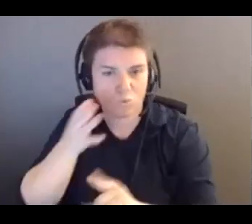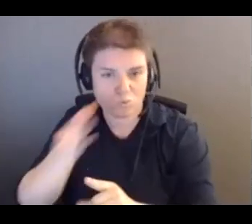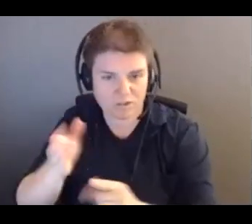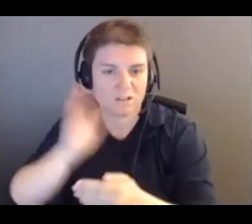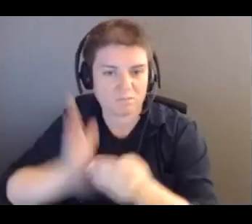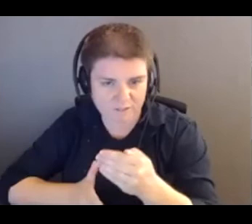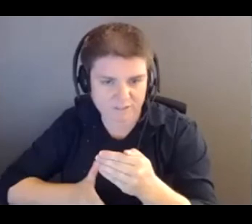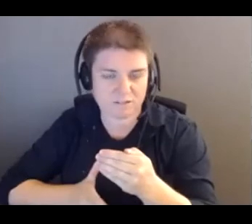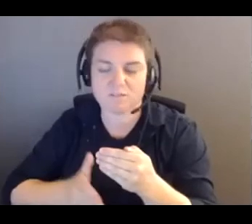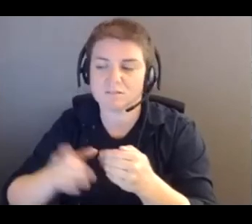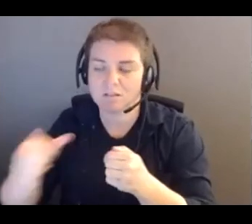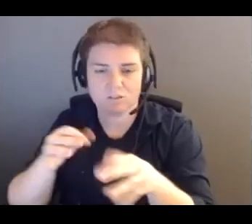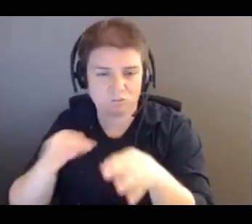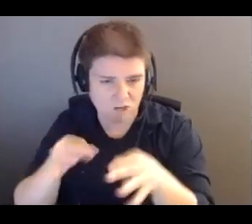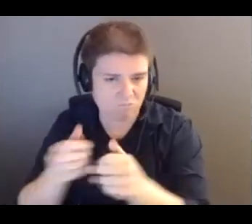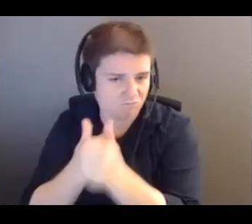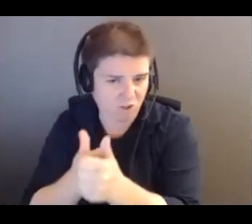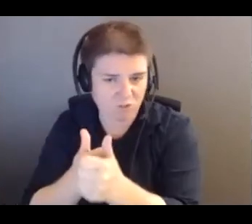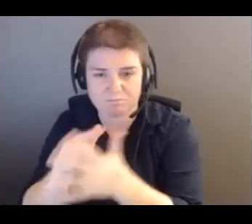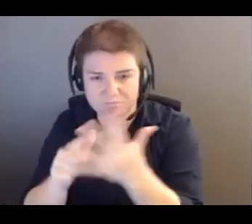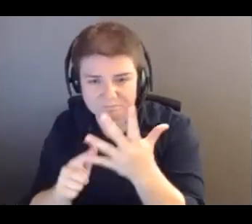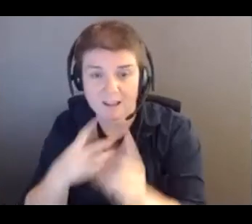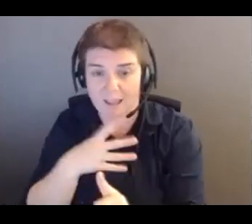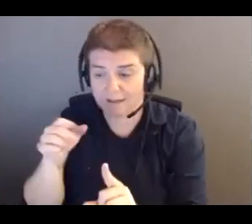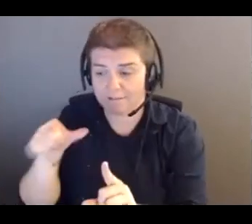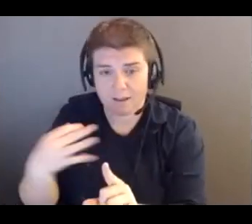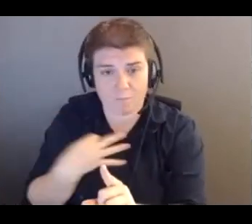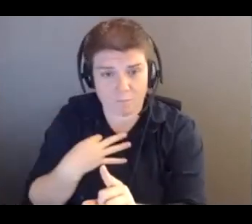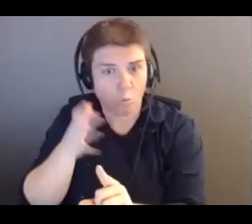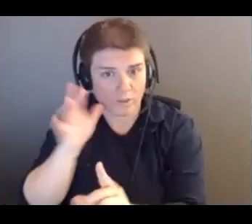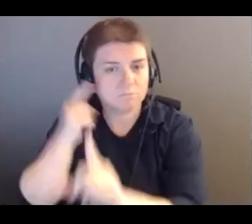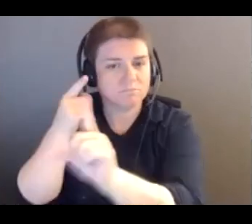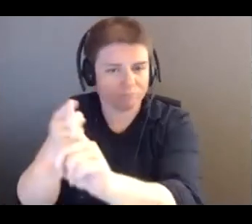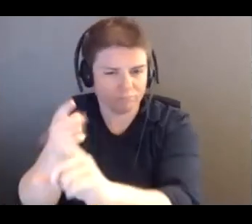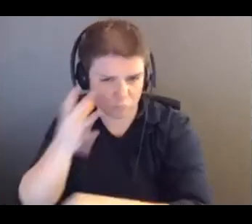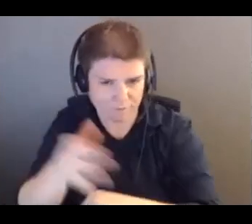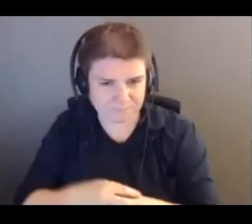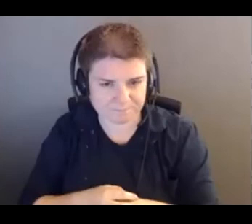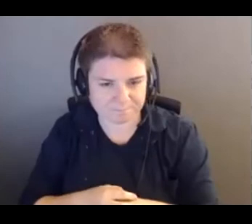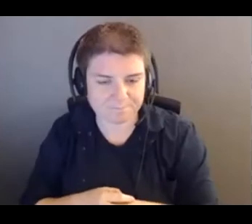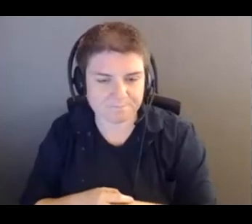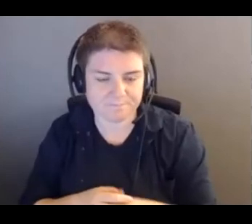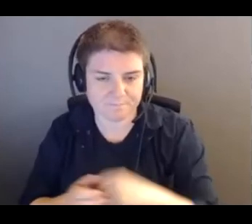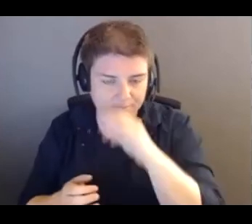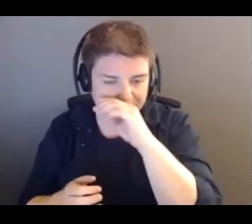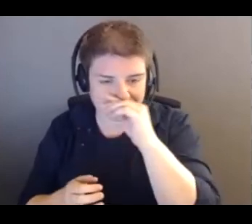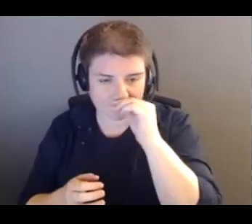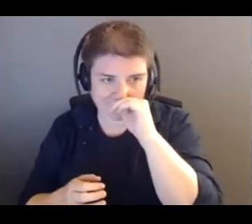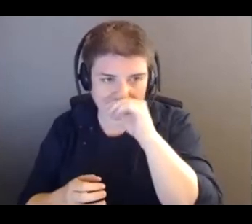as described and that the applicant will reach their goals. There is a clear sense of readiness